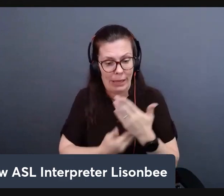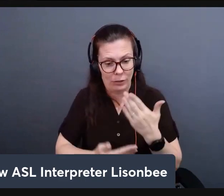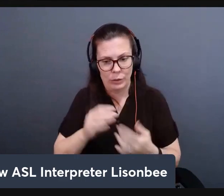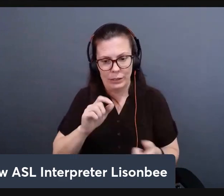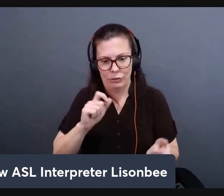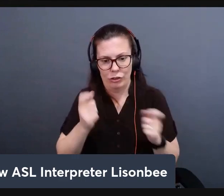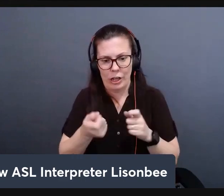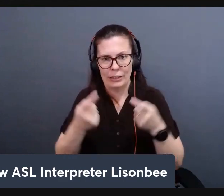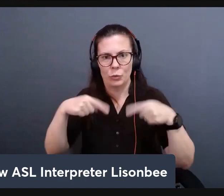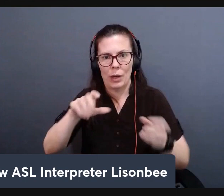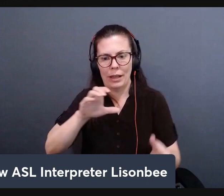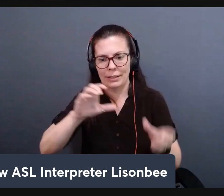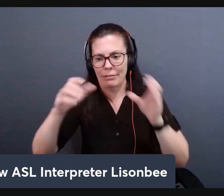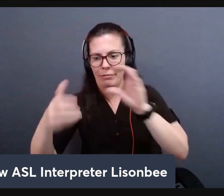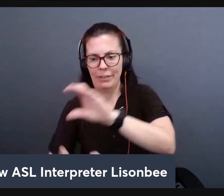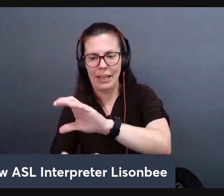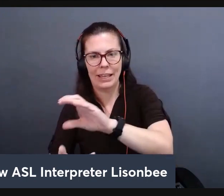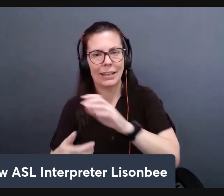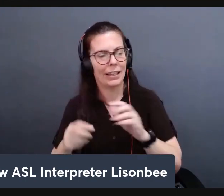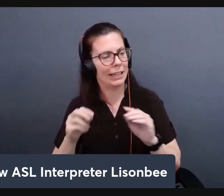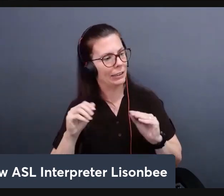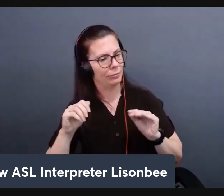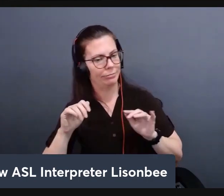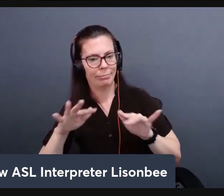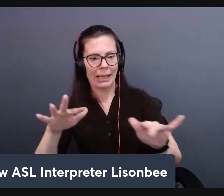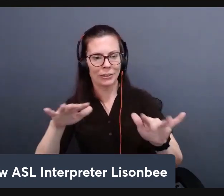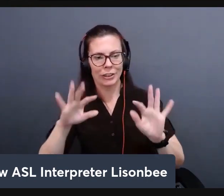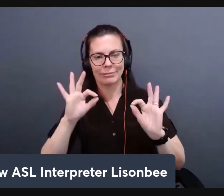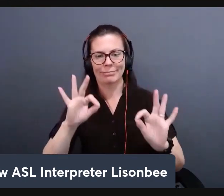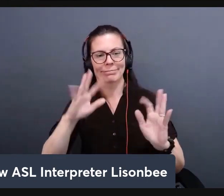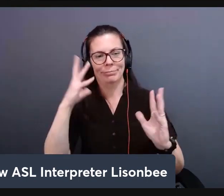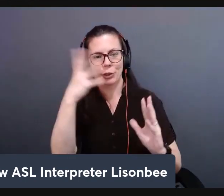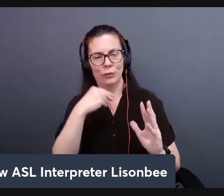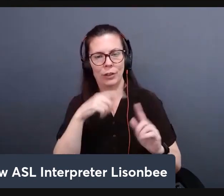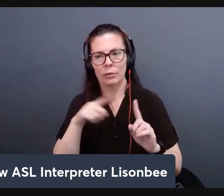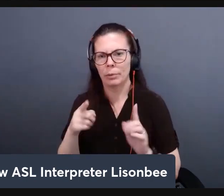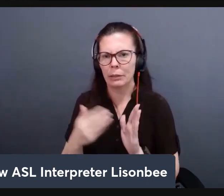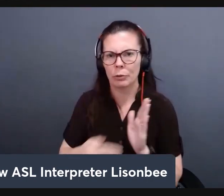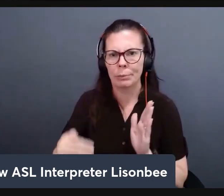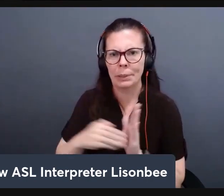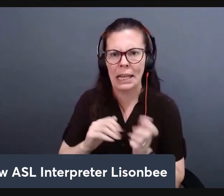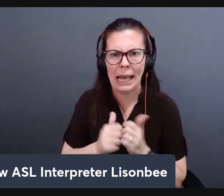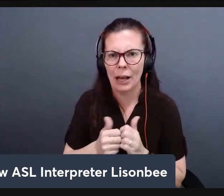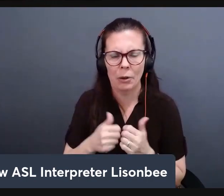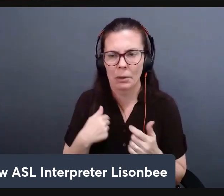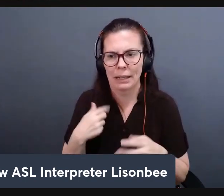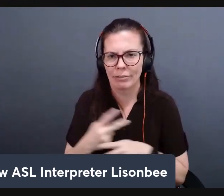and I got things magically working, but then I couldn't figure out how to repeat that. You know, I would say,